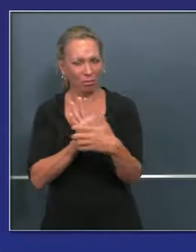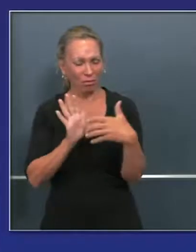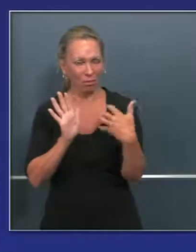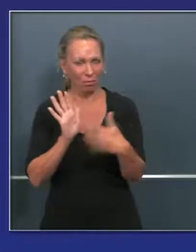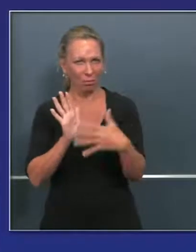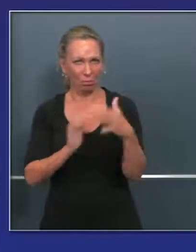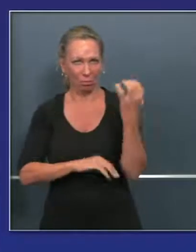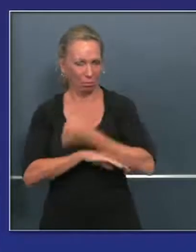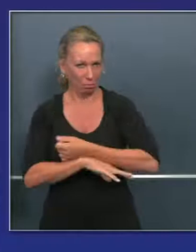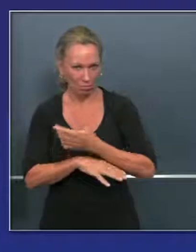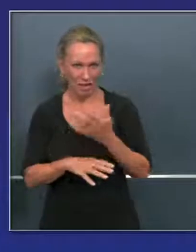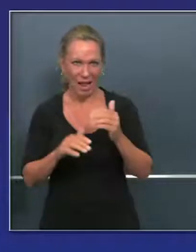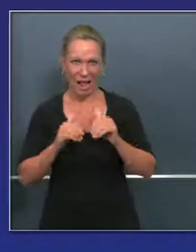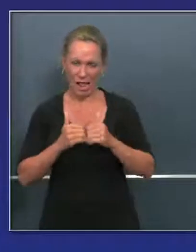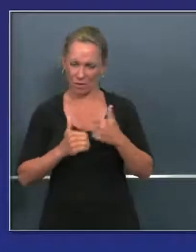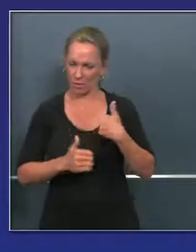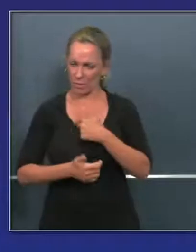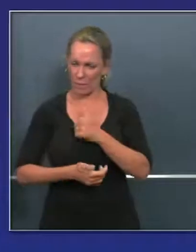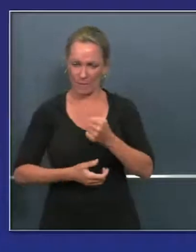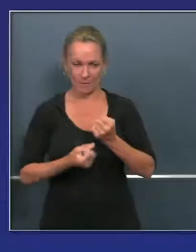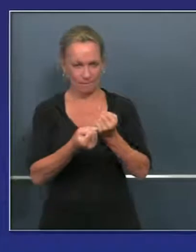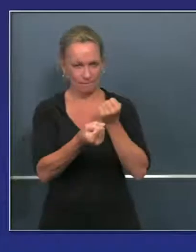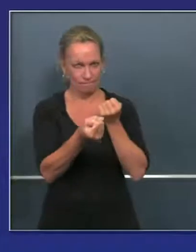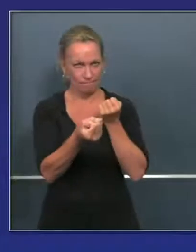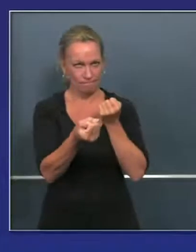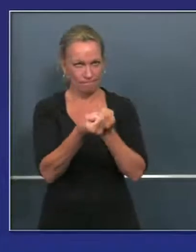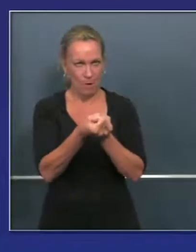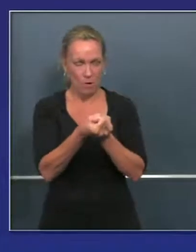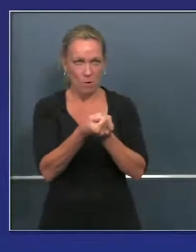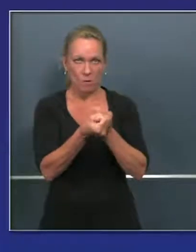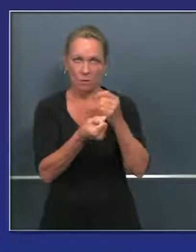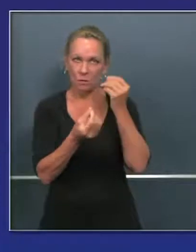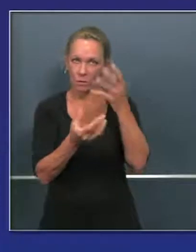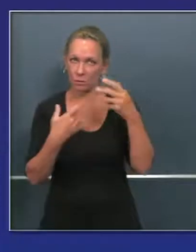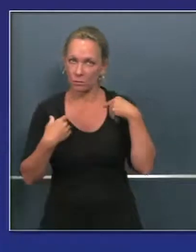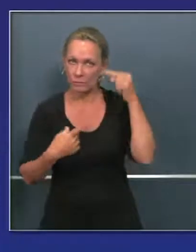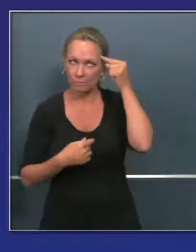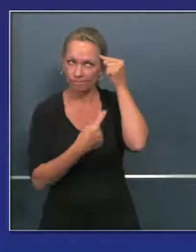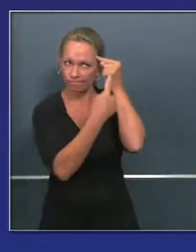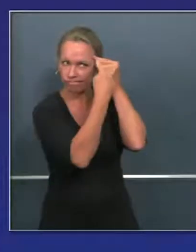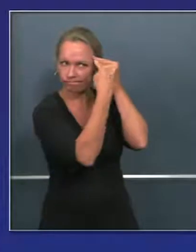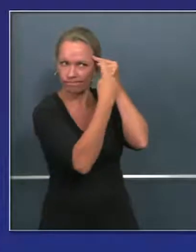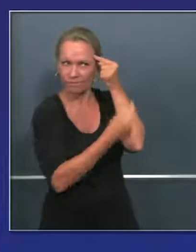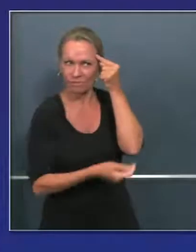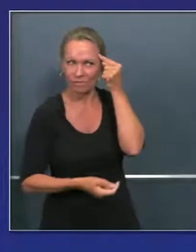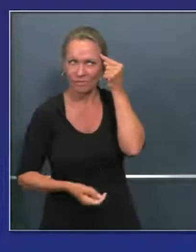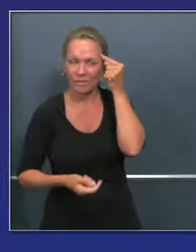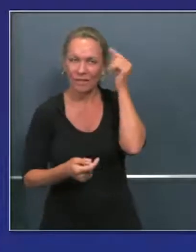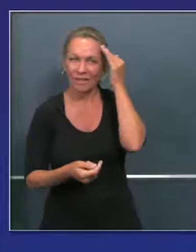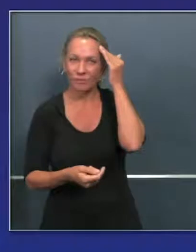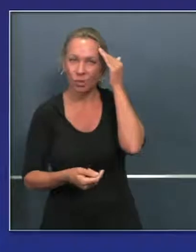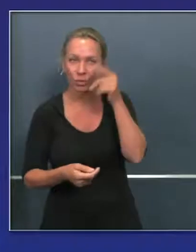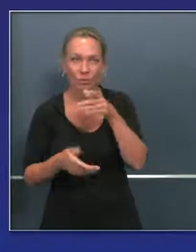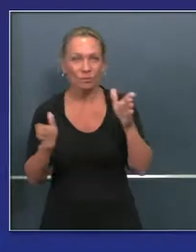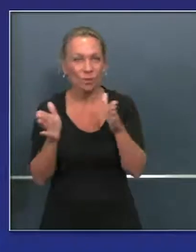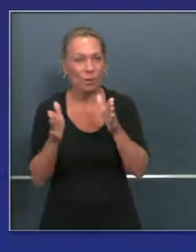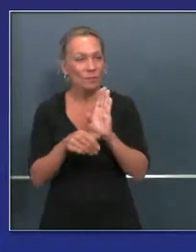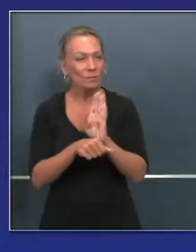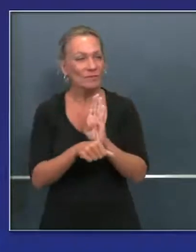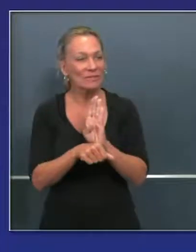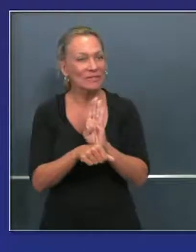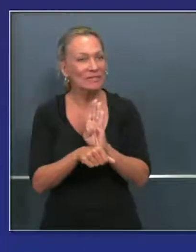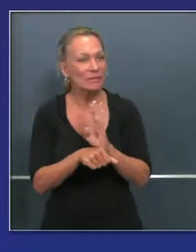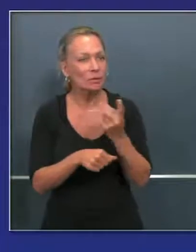the win not as responsibly focused on the how to safely reopen 30 plus sectoral guidelines we put